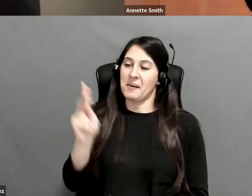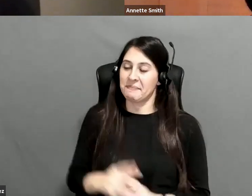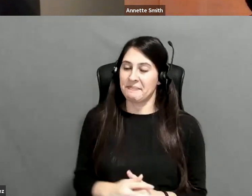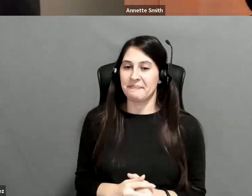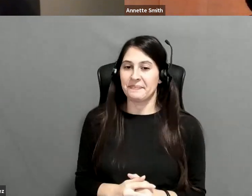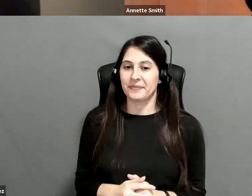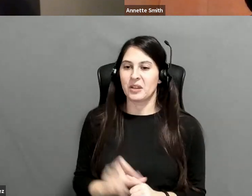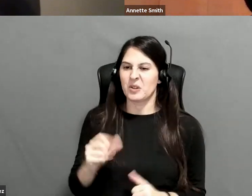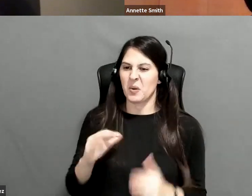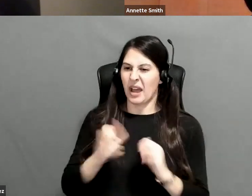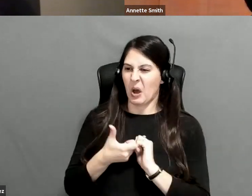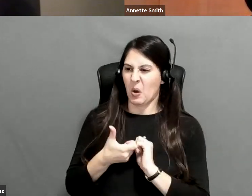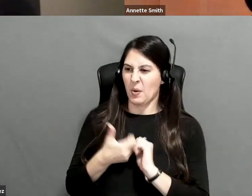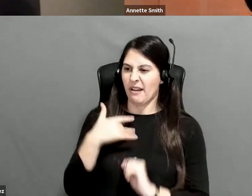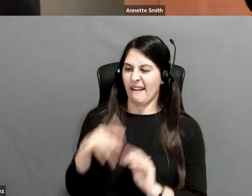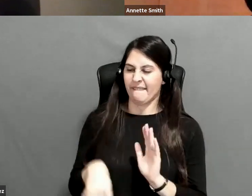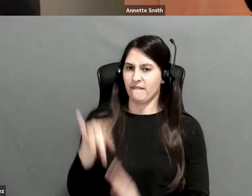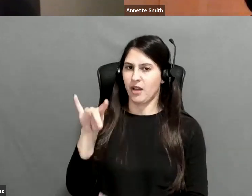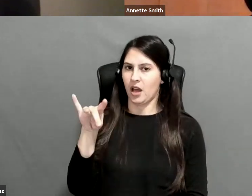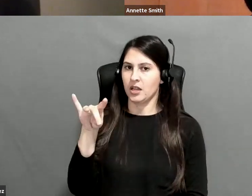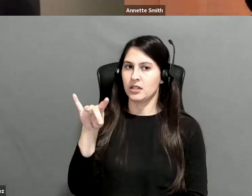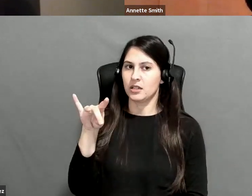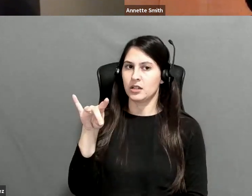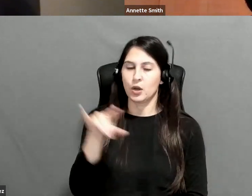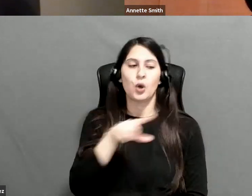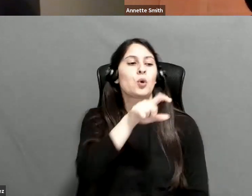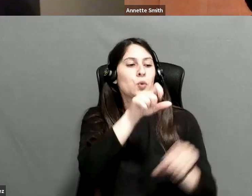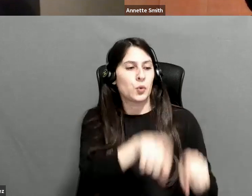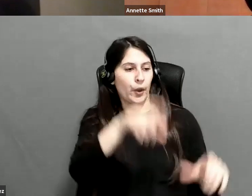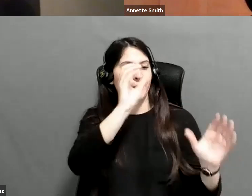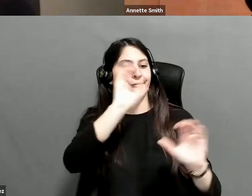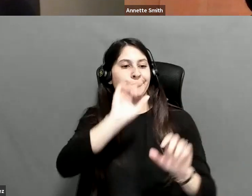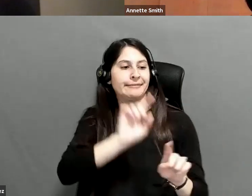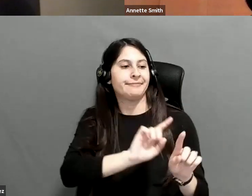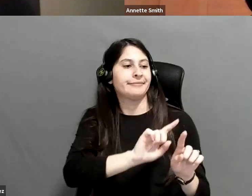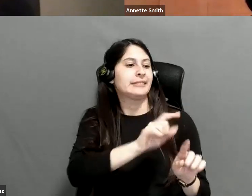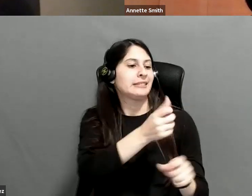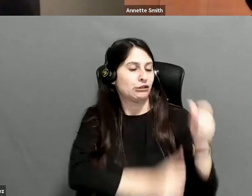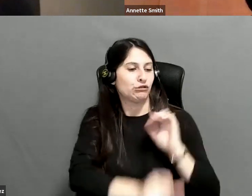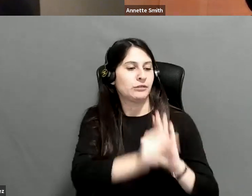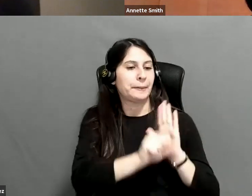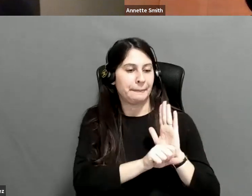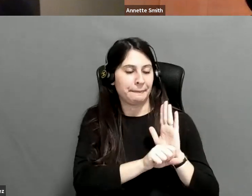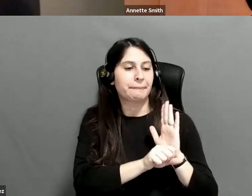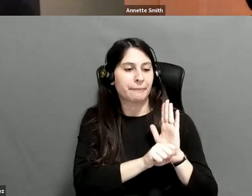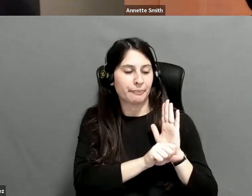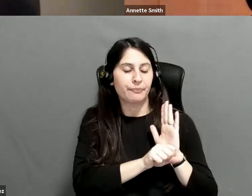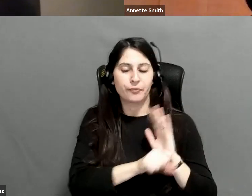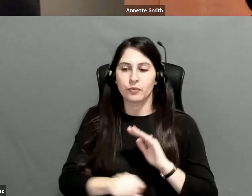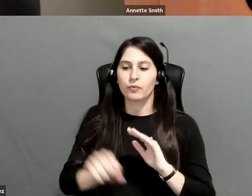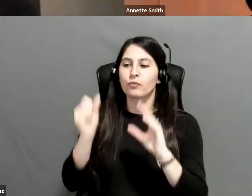of resources in Florida. But. I'm not in Florida. Oh, okay. So how would I find.